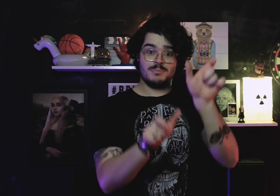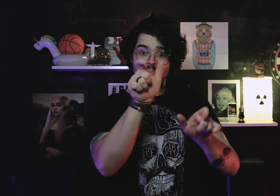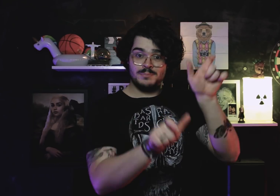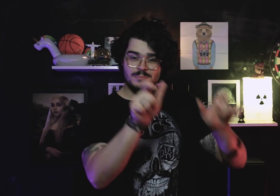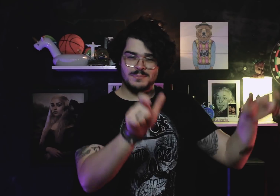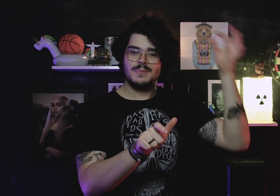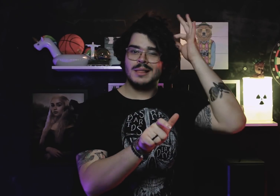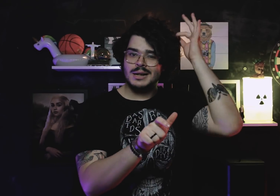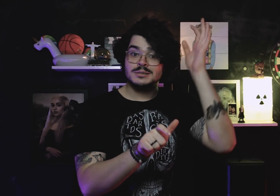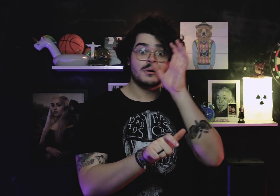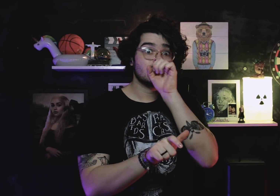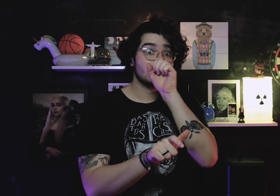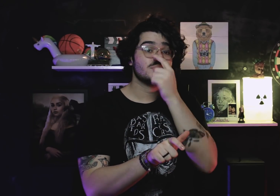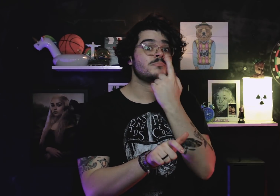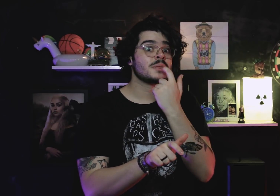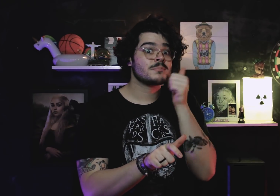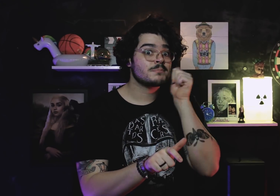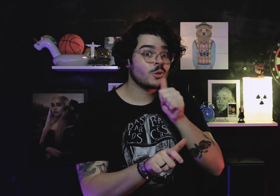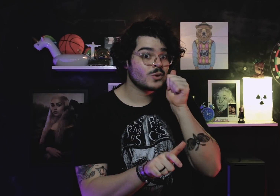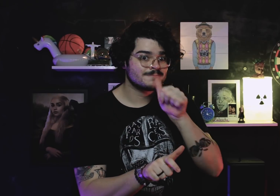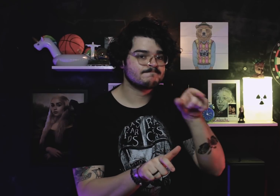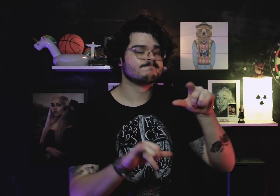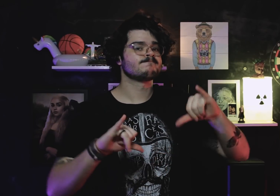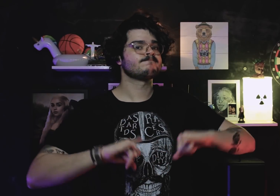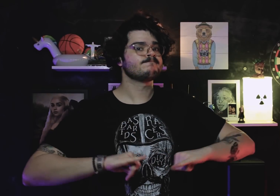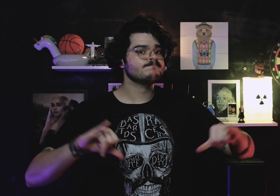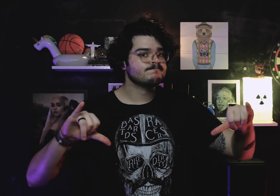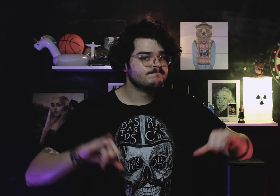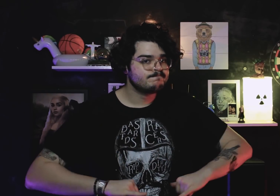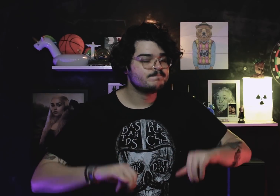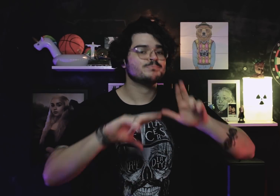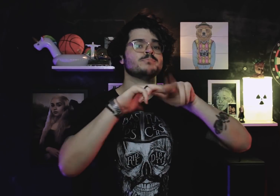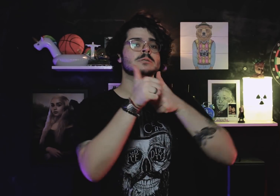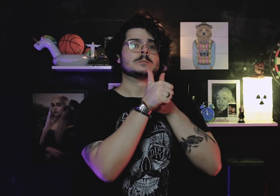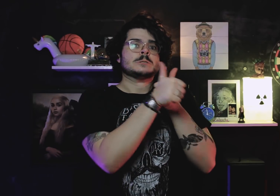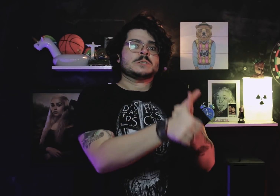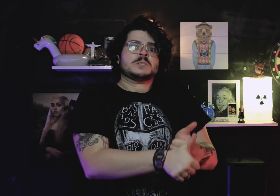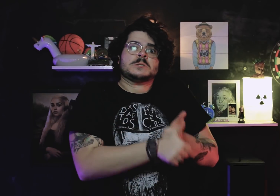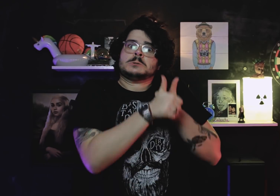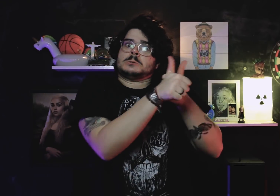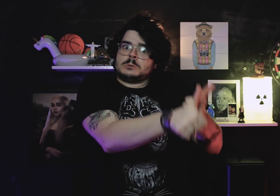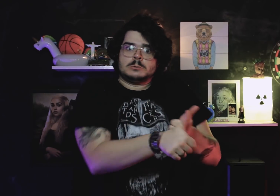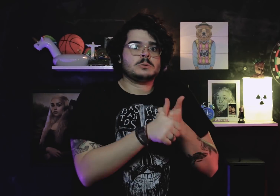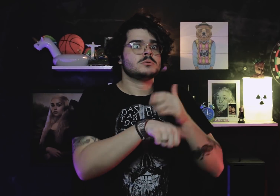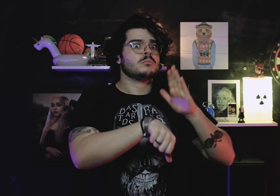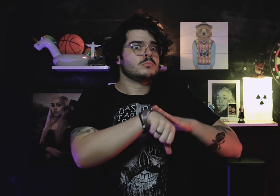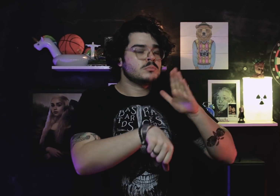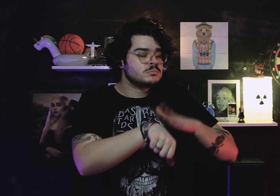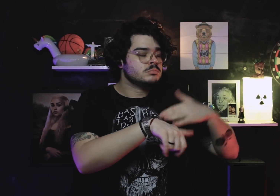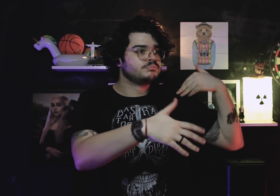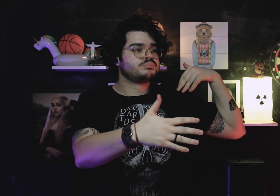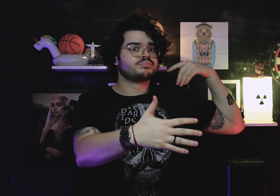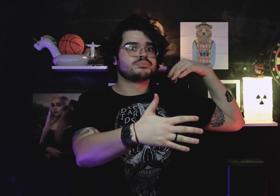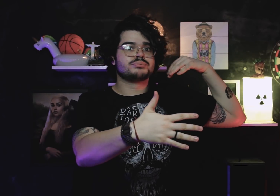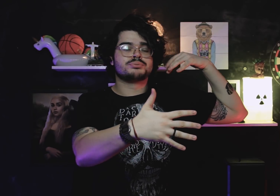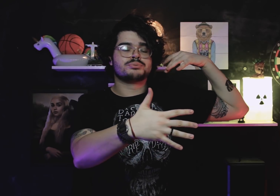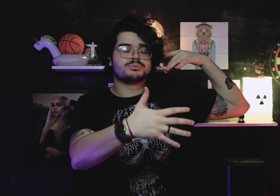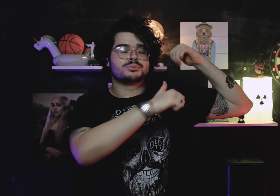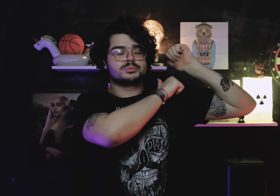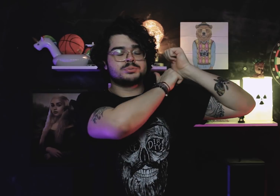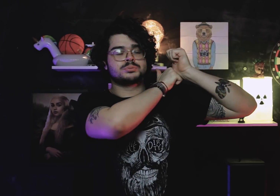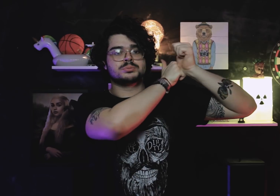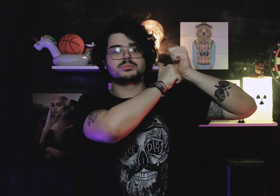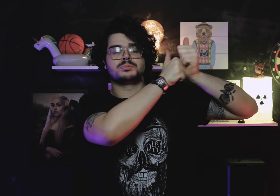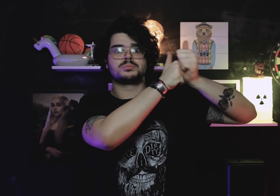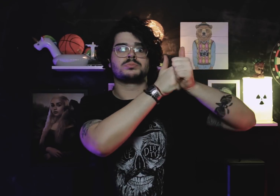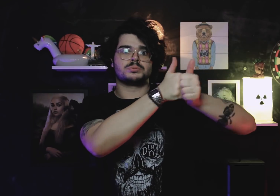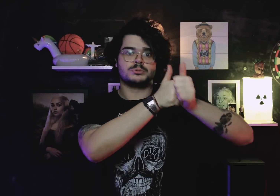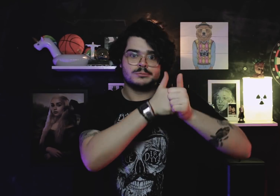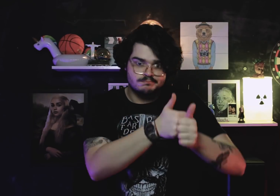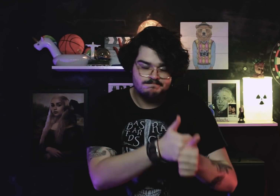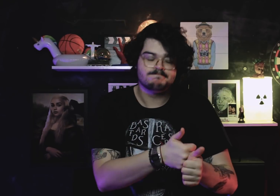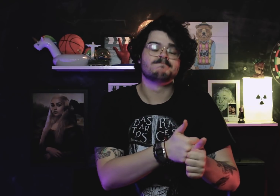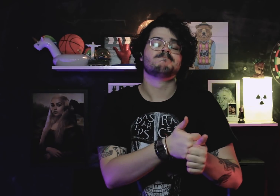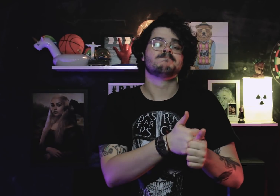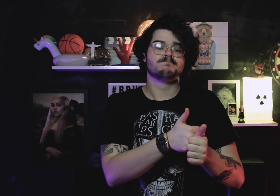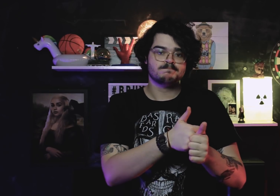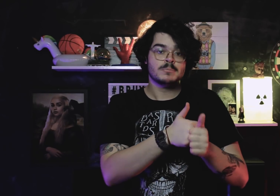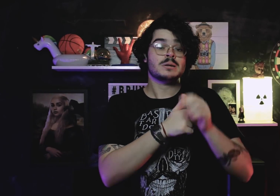haired women suffered a lot from persecution throughout history,